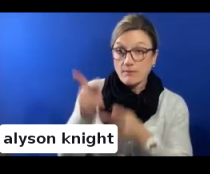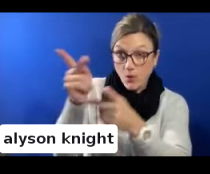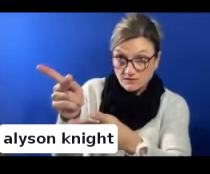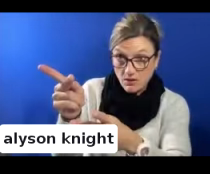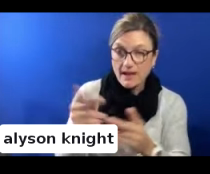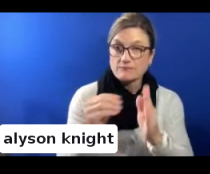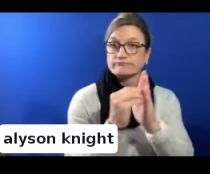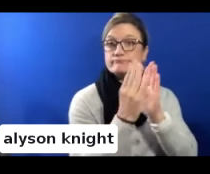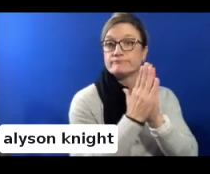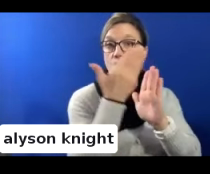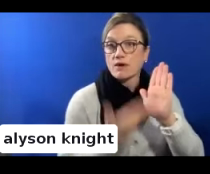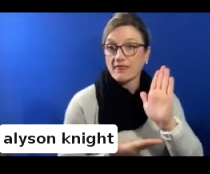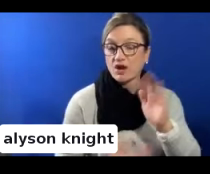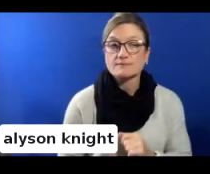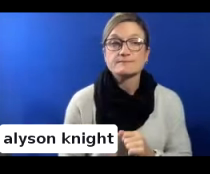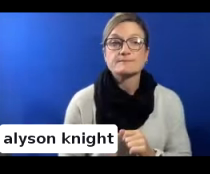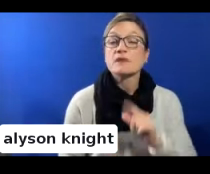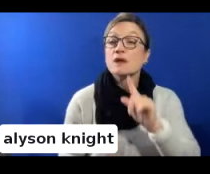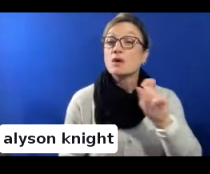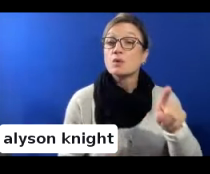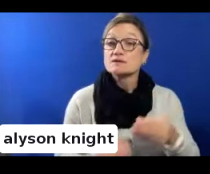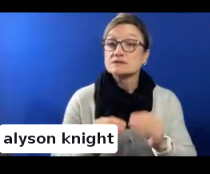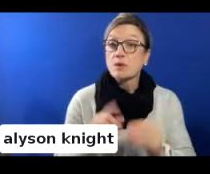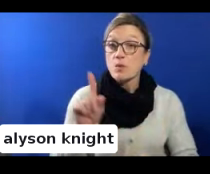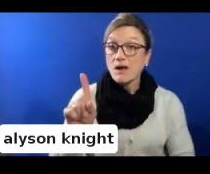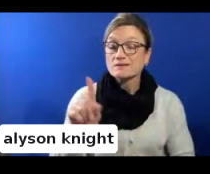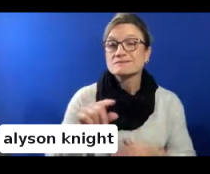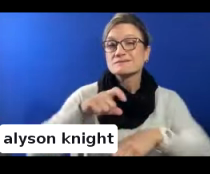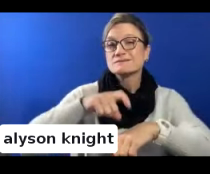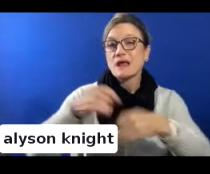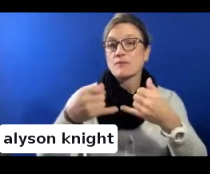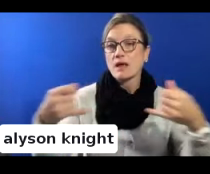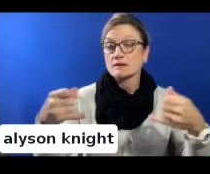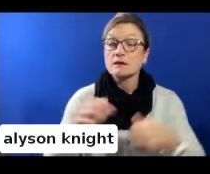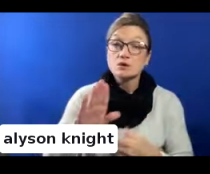Question one deals with the timeline. Is your project on schedule?